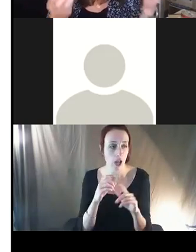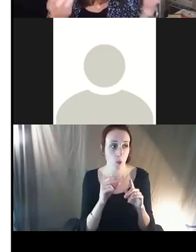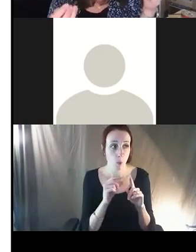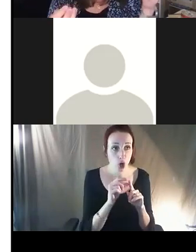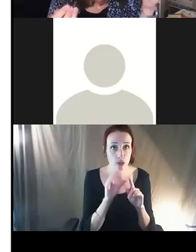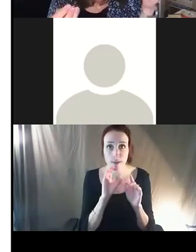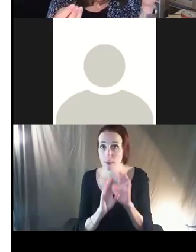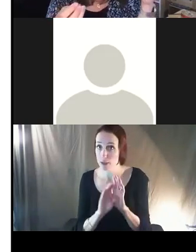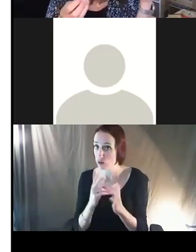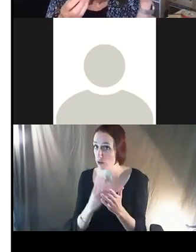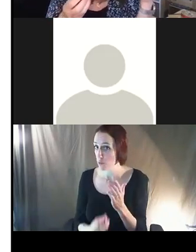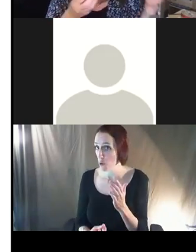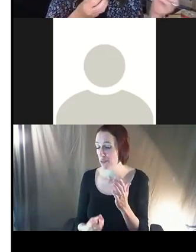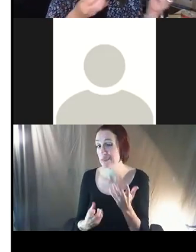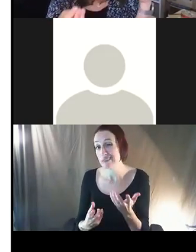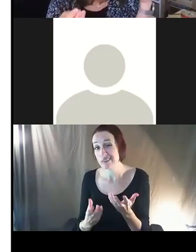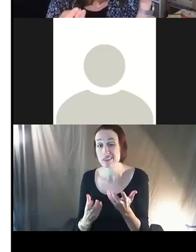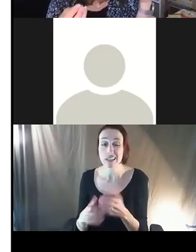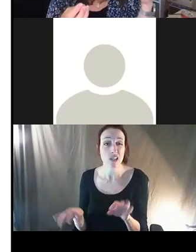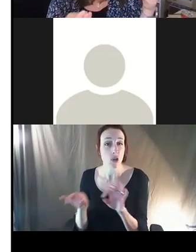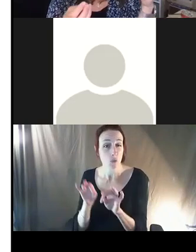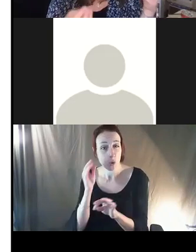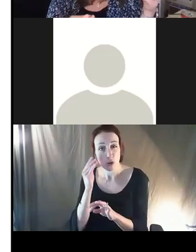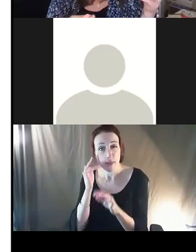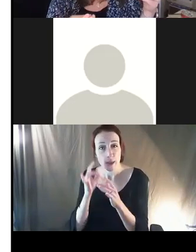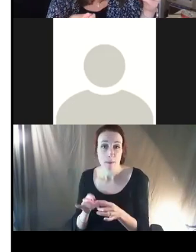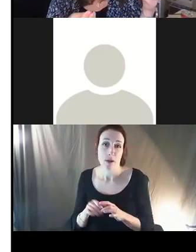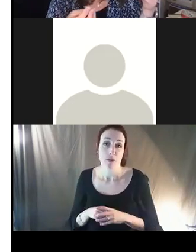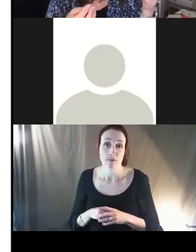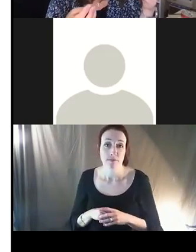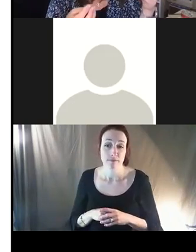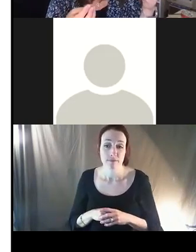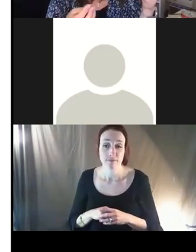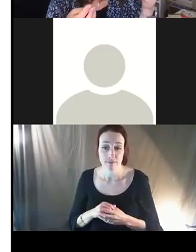important if only one or the other is available and